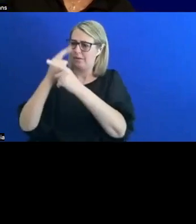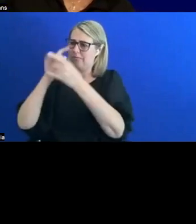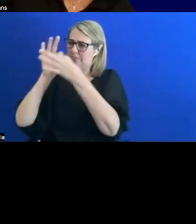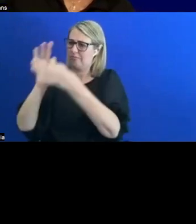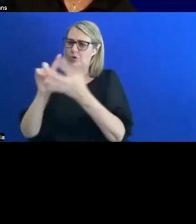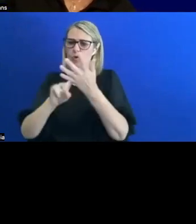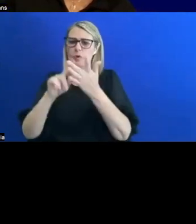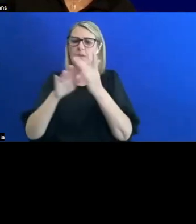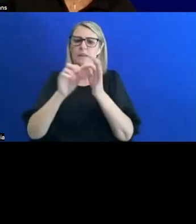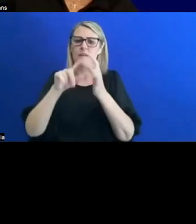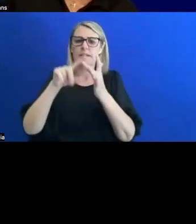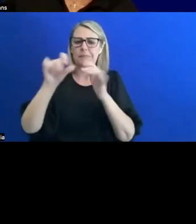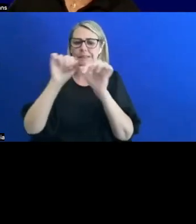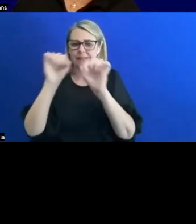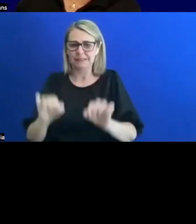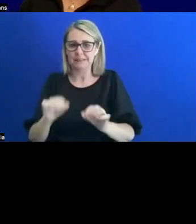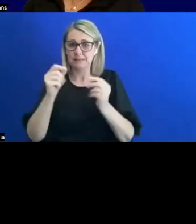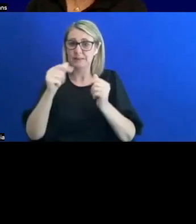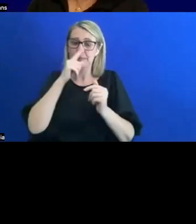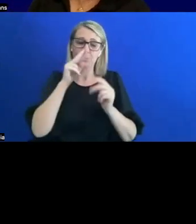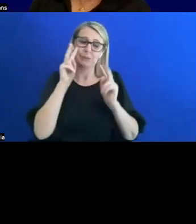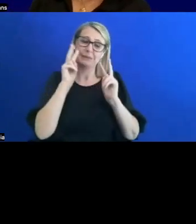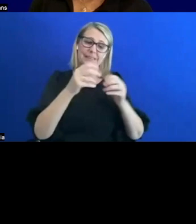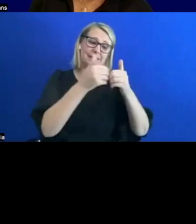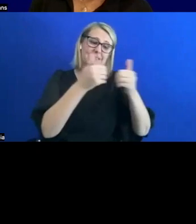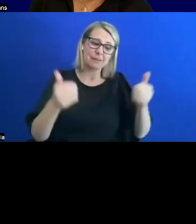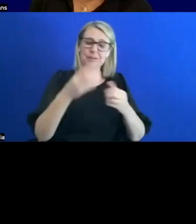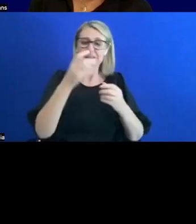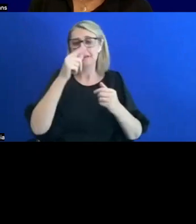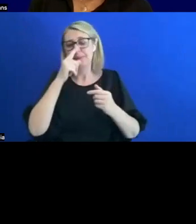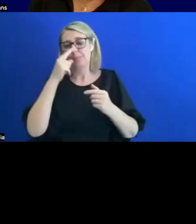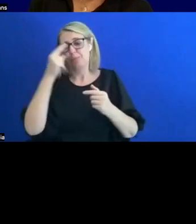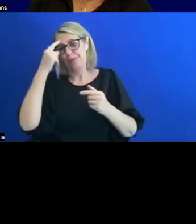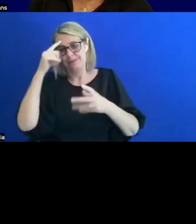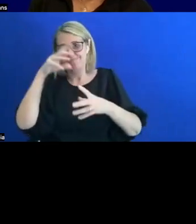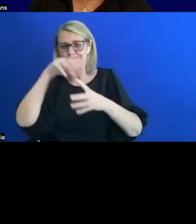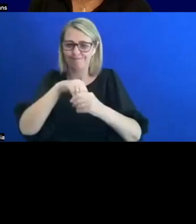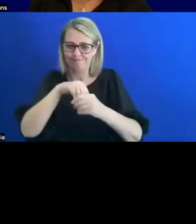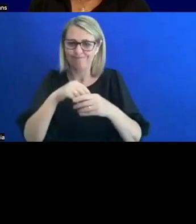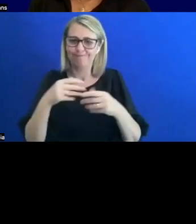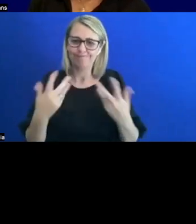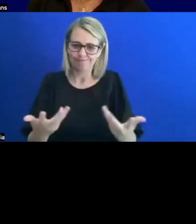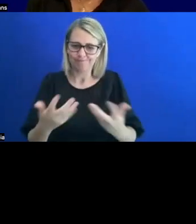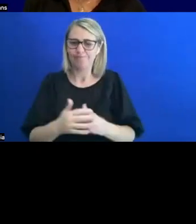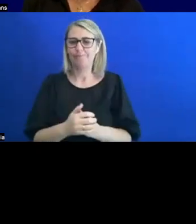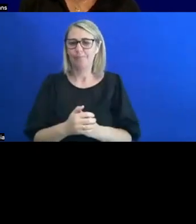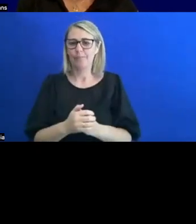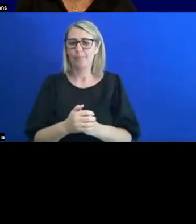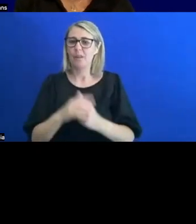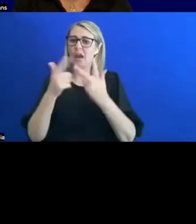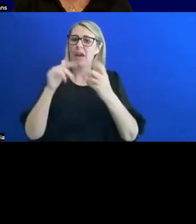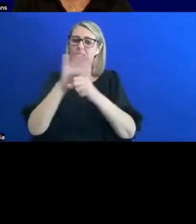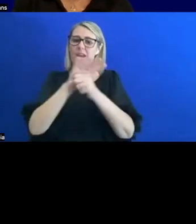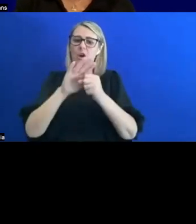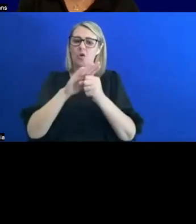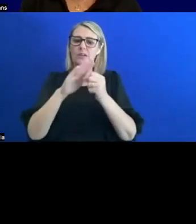Some researchers see it as separate, some include it. Other areas of the limbic system are the amygdala